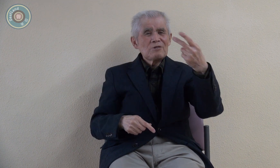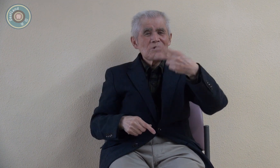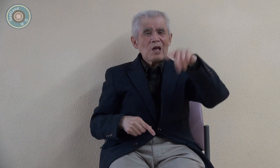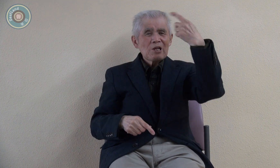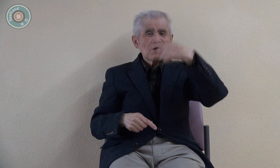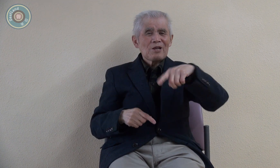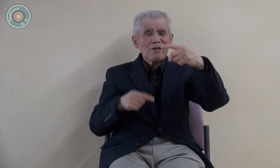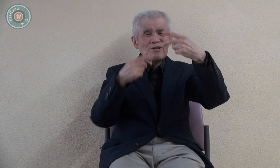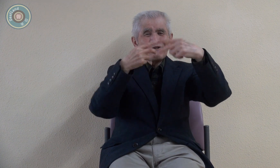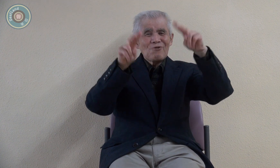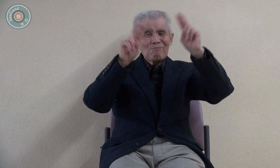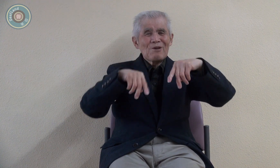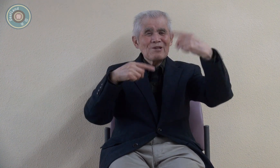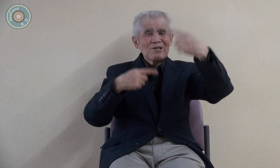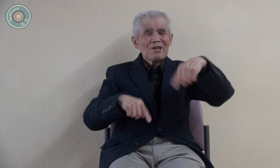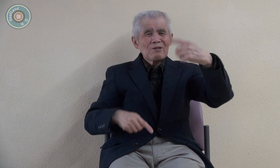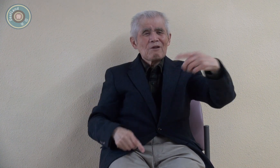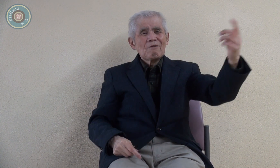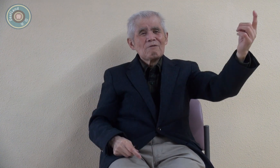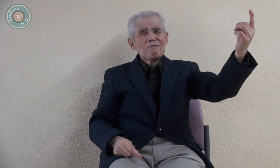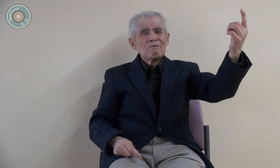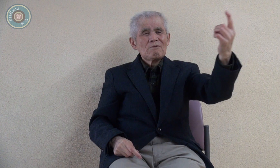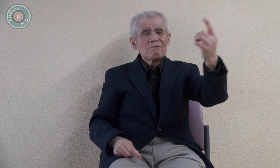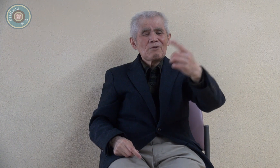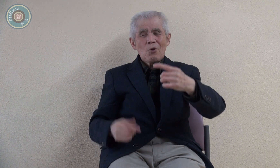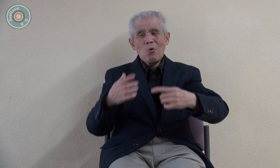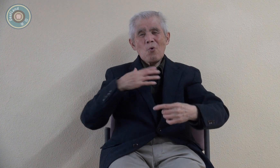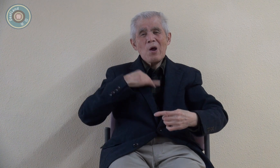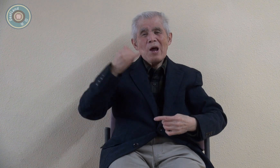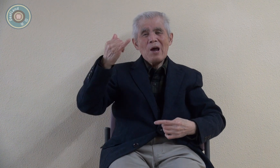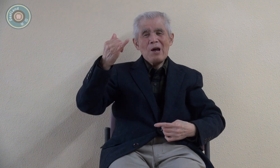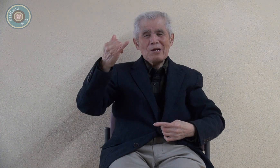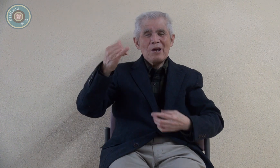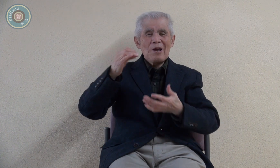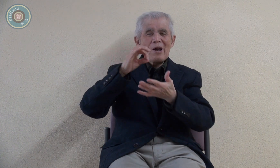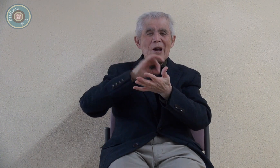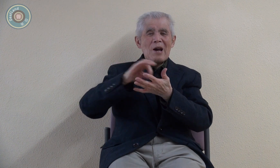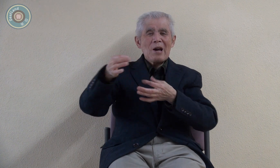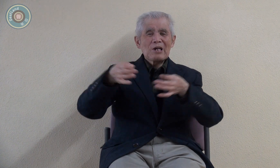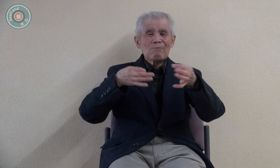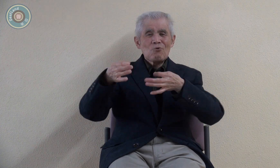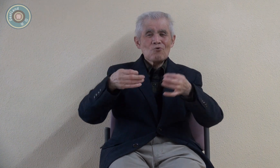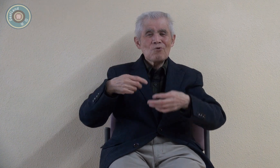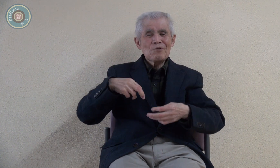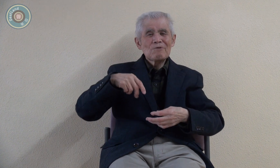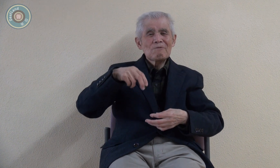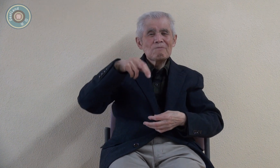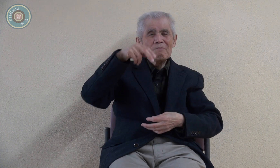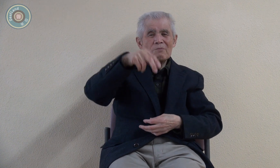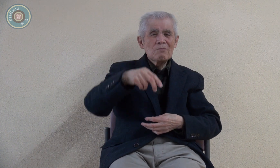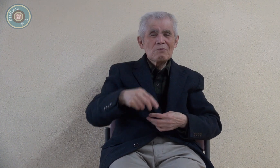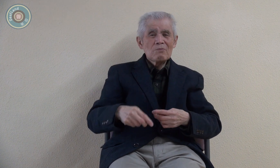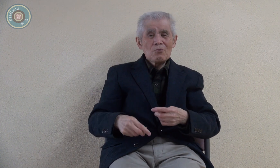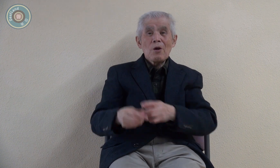While my mother was out shopping, She happened to meet a teacher from Hiroshima School for the Deaf